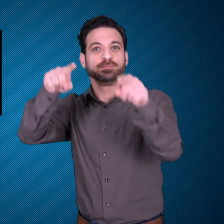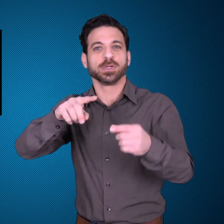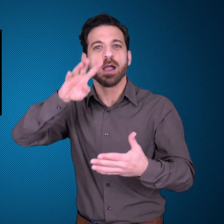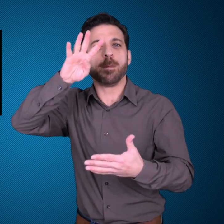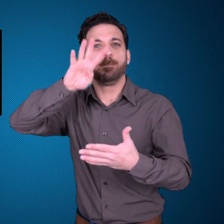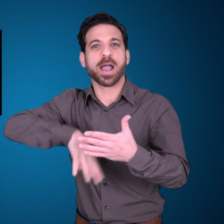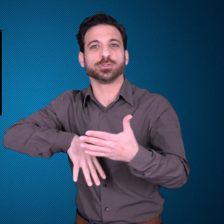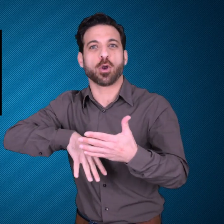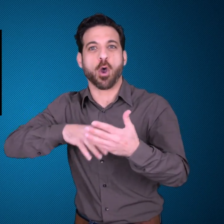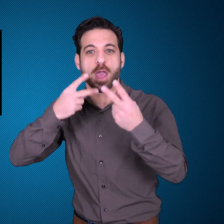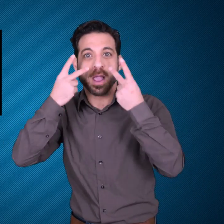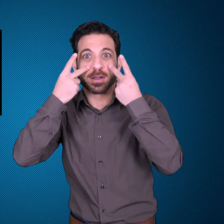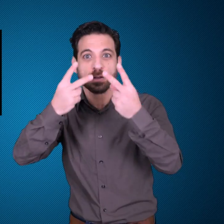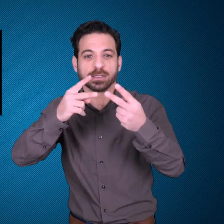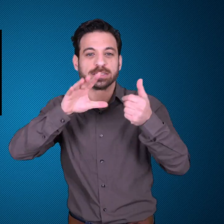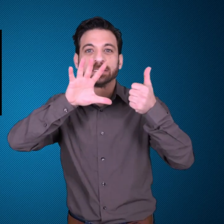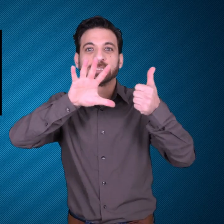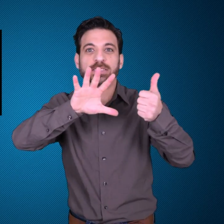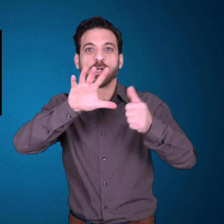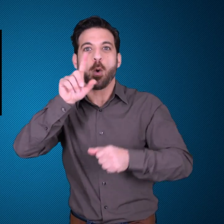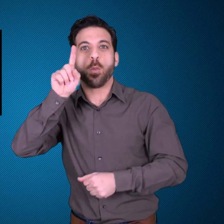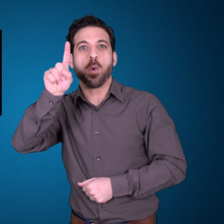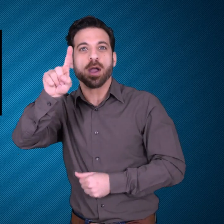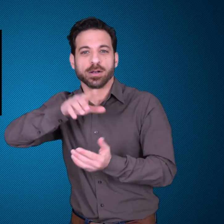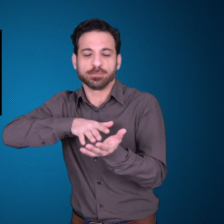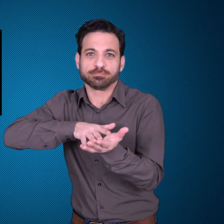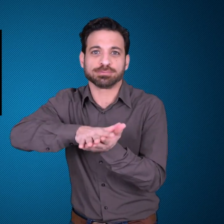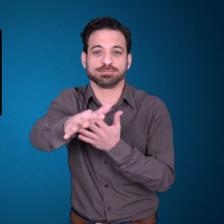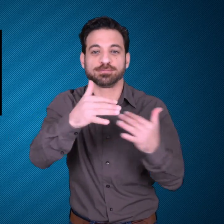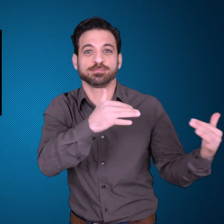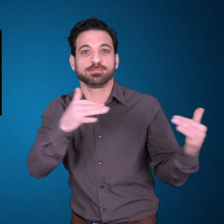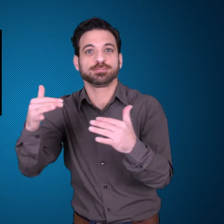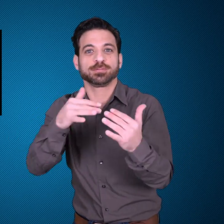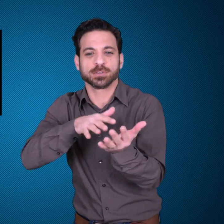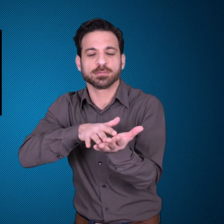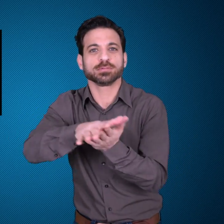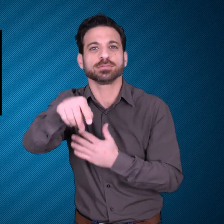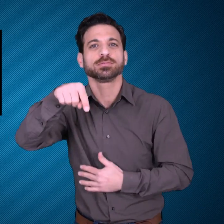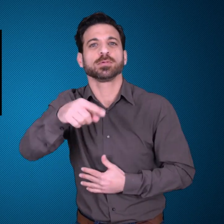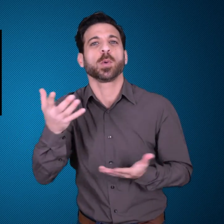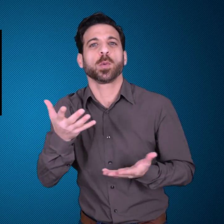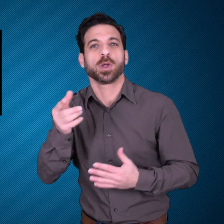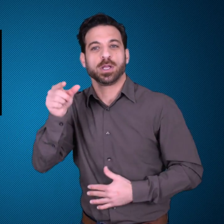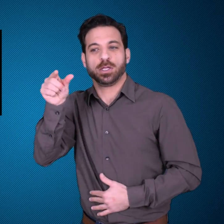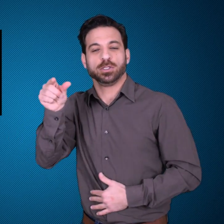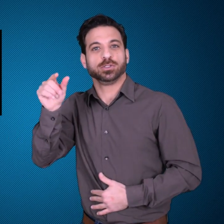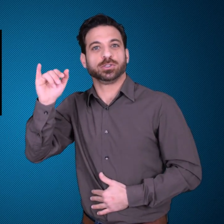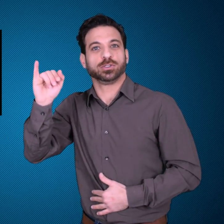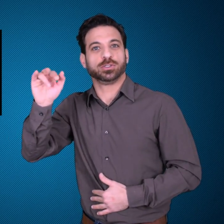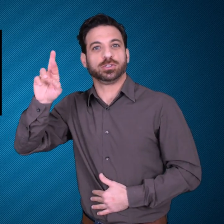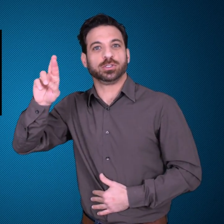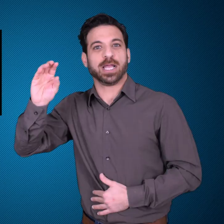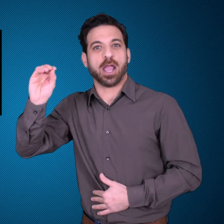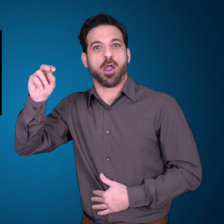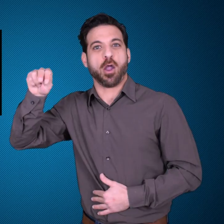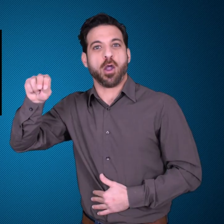last week. He has Usher's syndrome and was at Camp Nou with the help of a